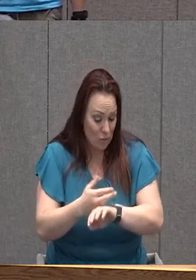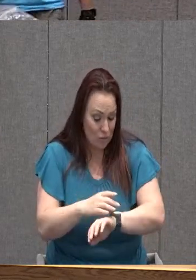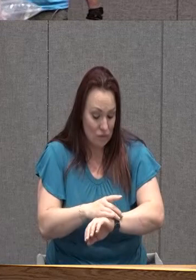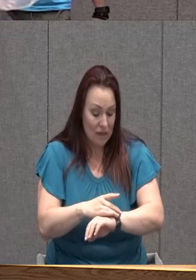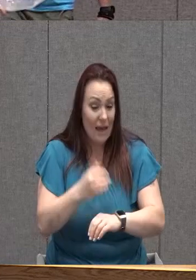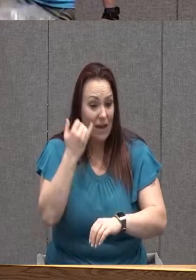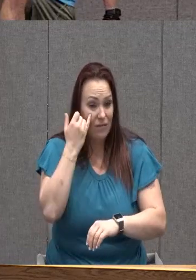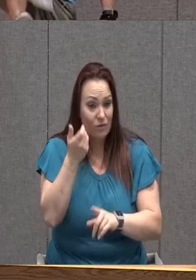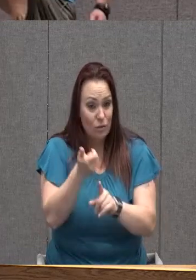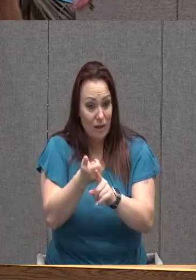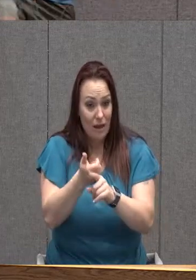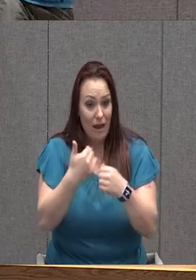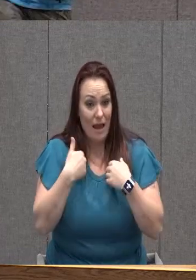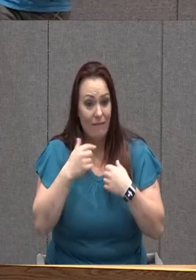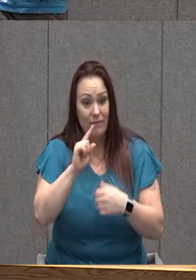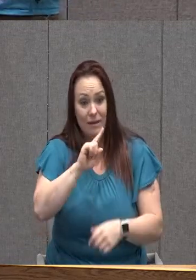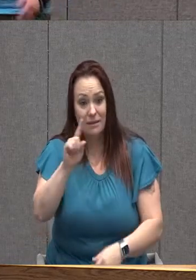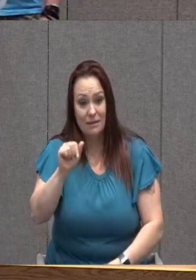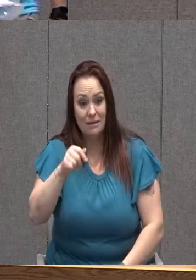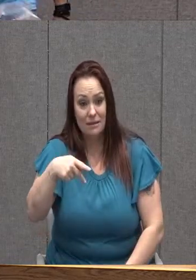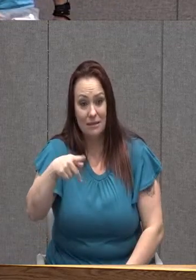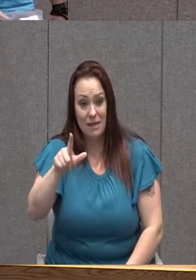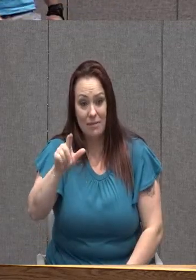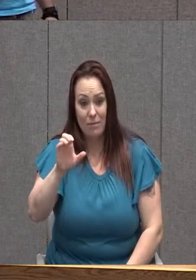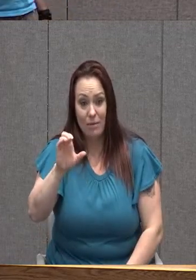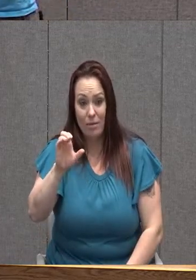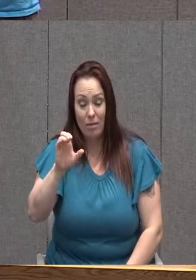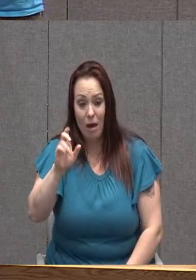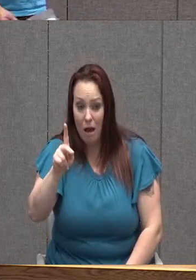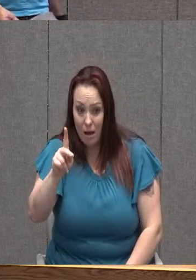If you have a zip lock bag, you can use that,